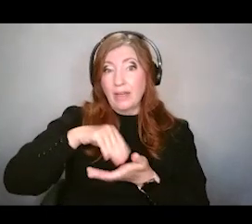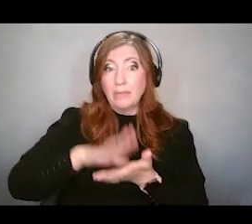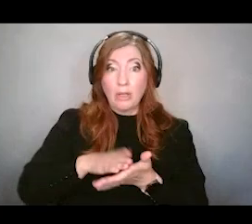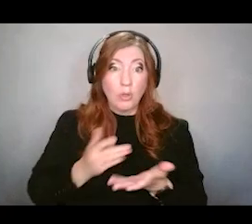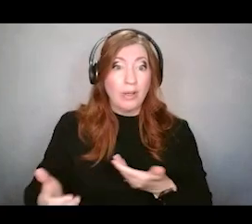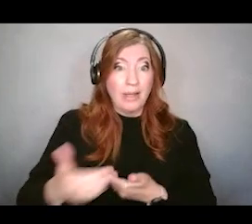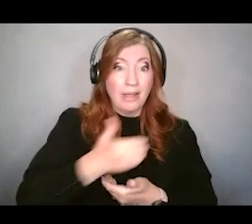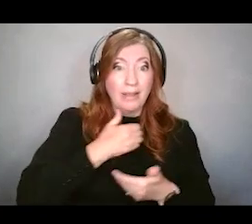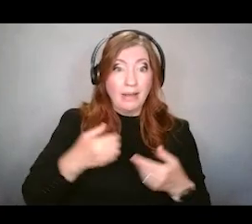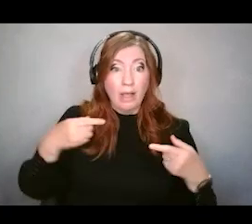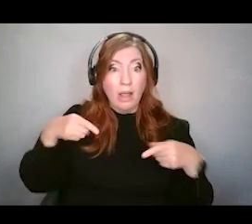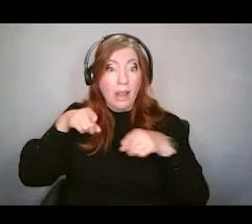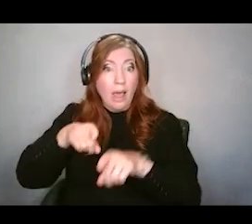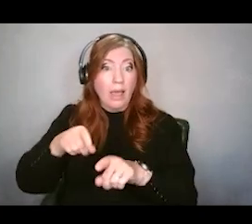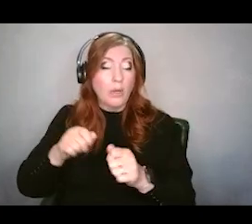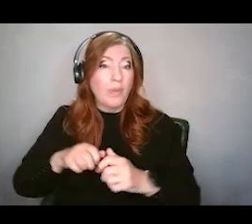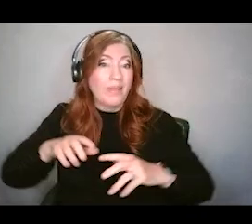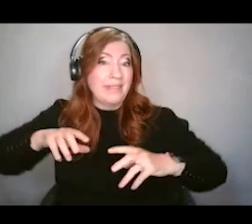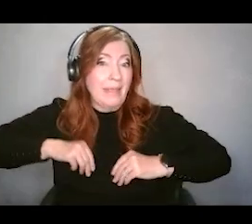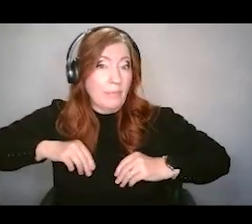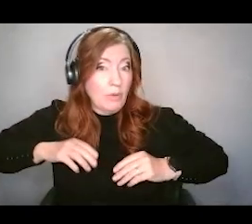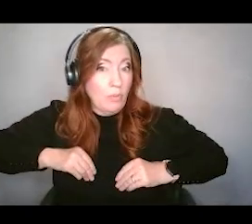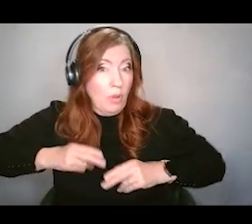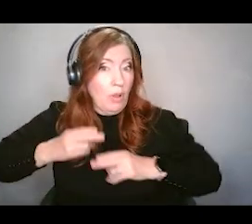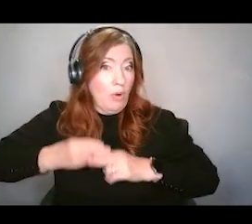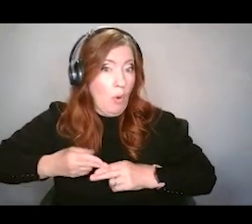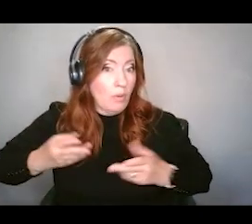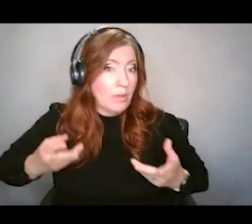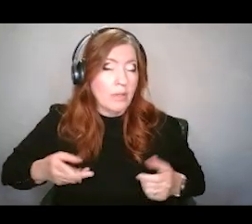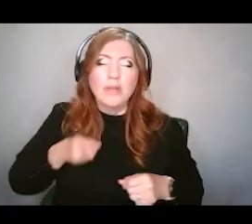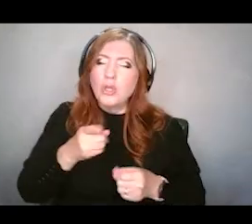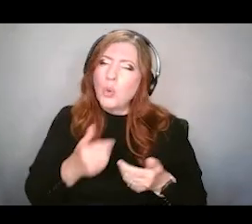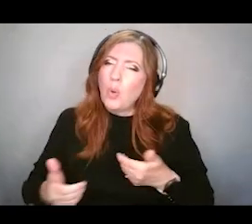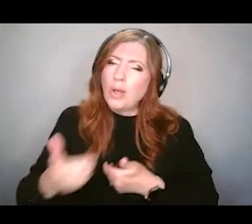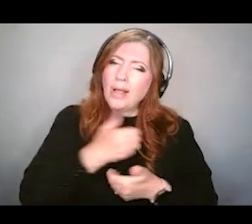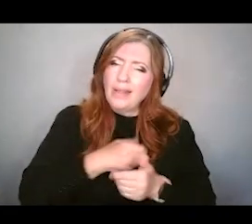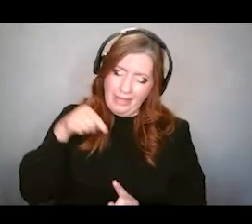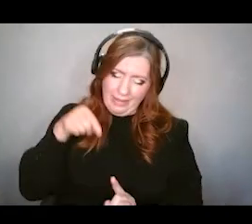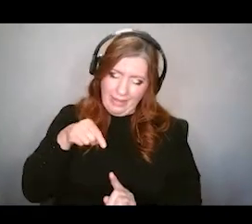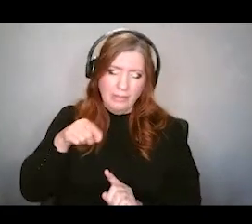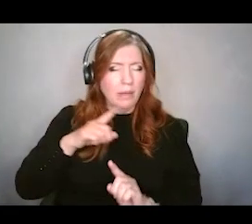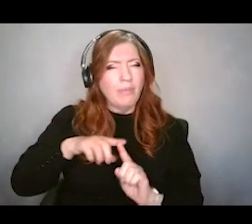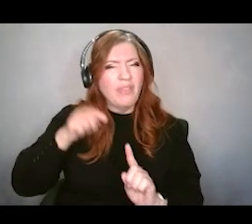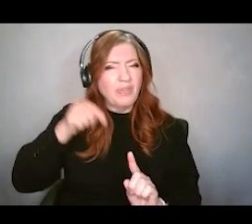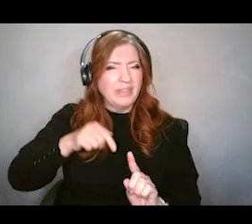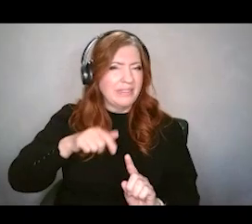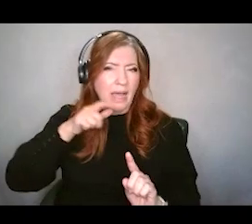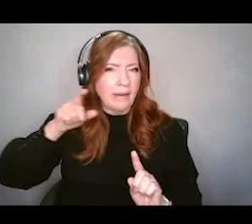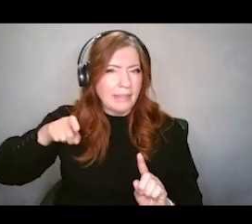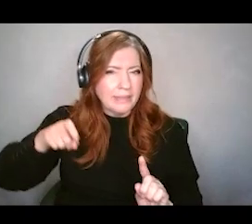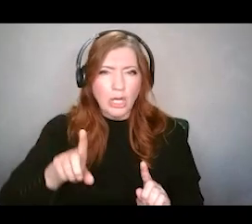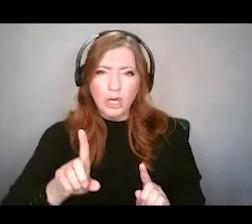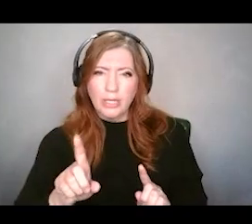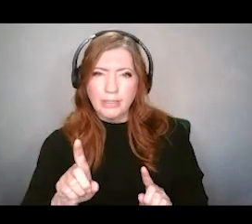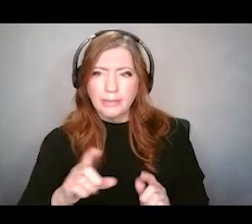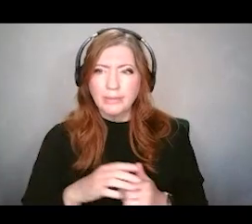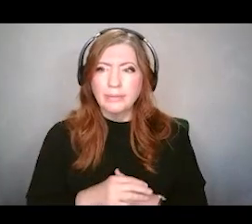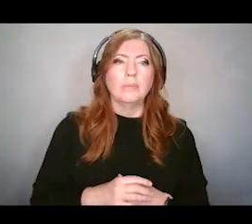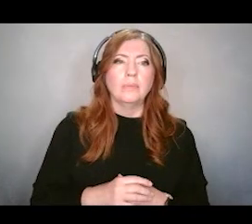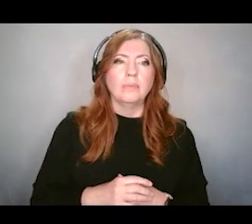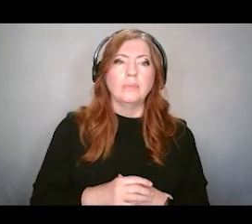considered acceptable? Is there anything you’re collecting that might not be necessary?